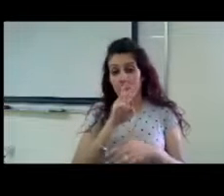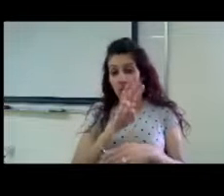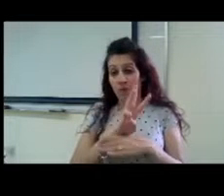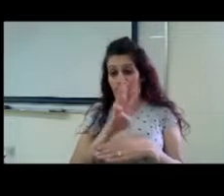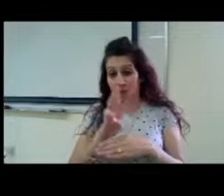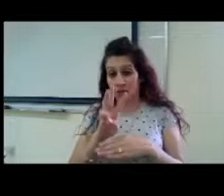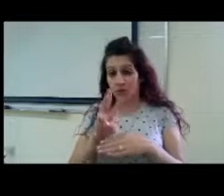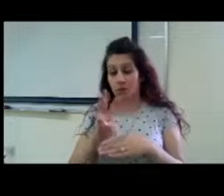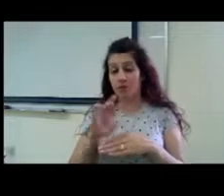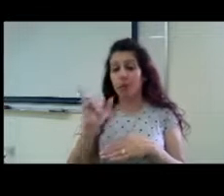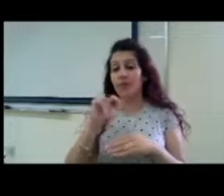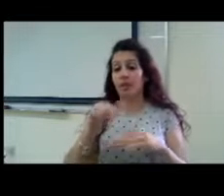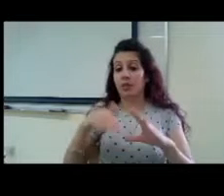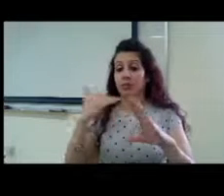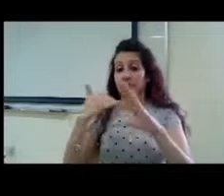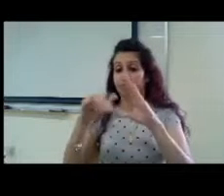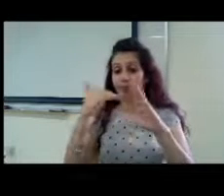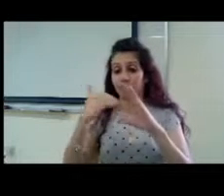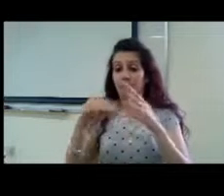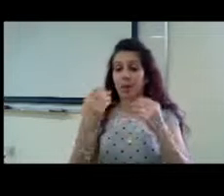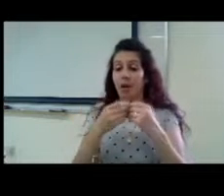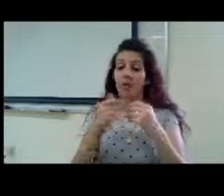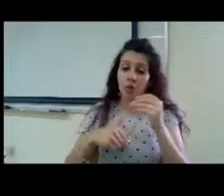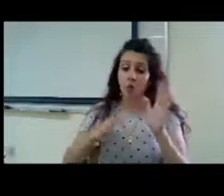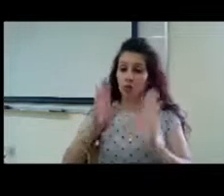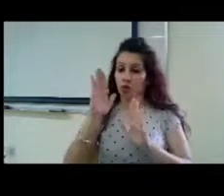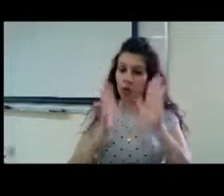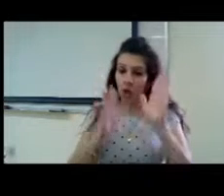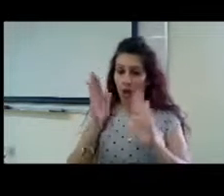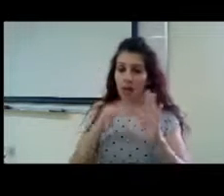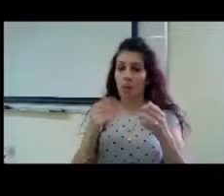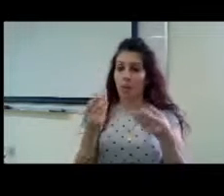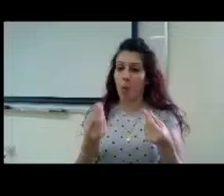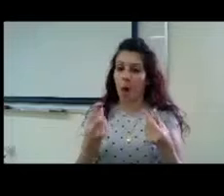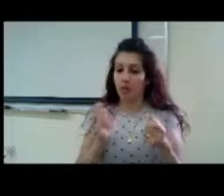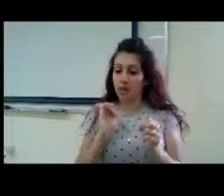recognizing that parents have now needs to take the place of teachers and really